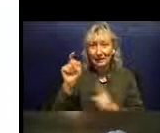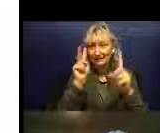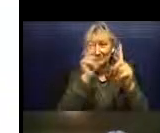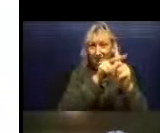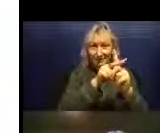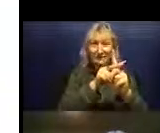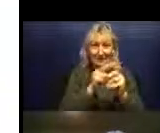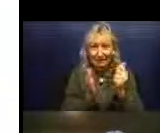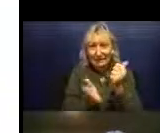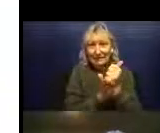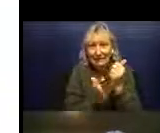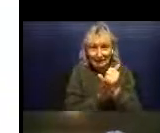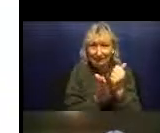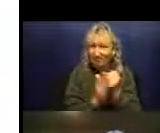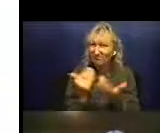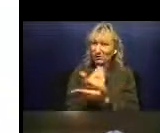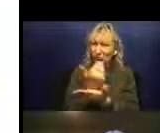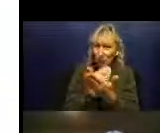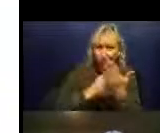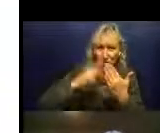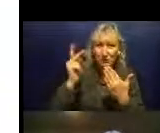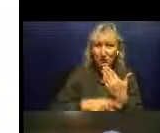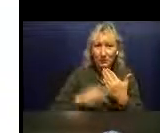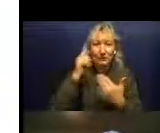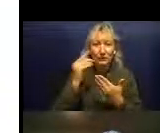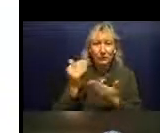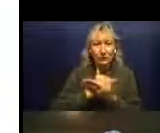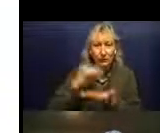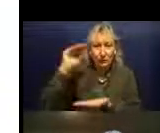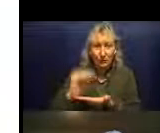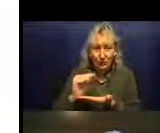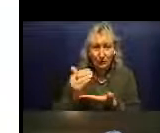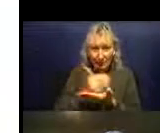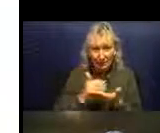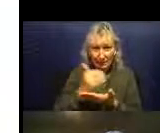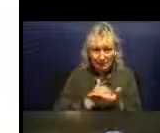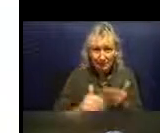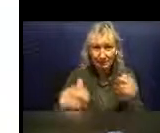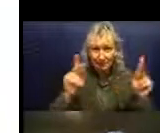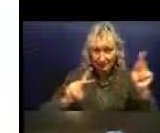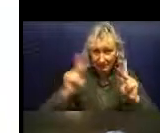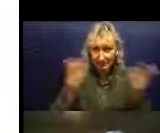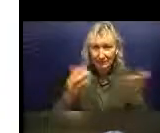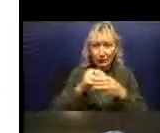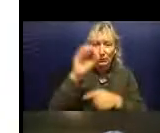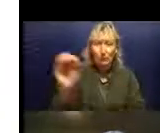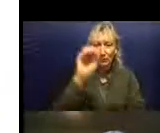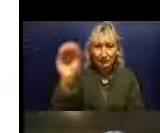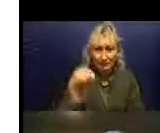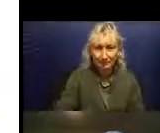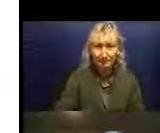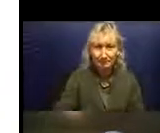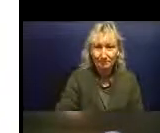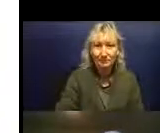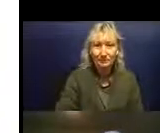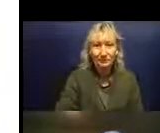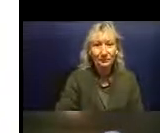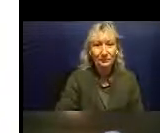So this is a new program to expand taxpaying assistance for low income Oregonians and I'm hoping or organizations around the State will participate.